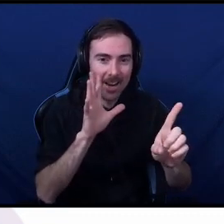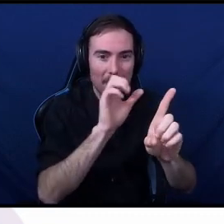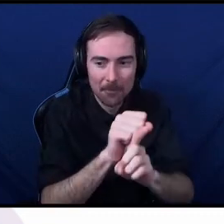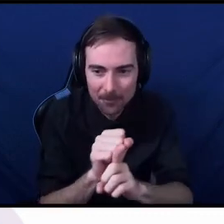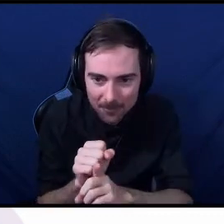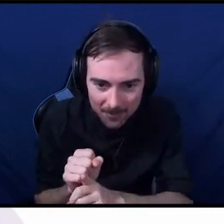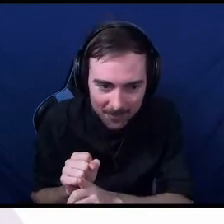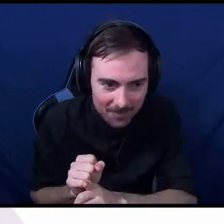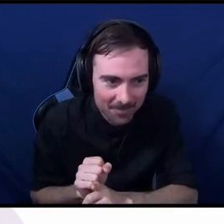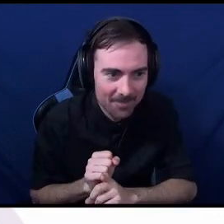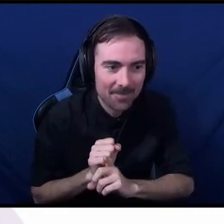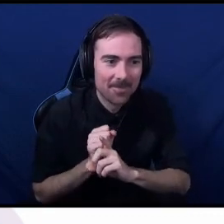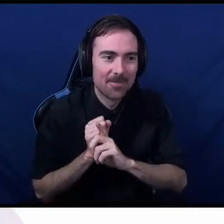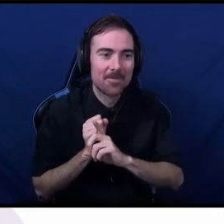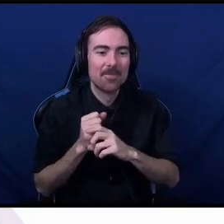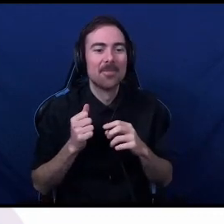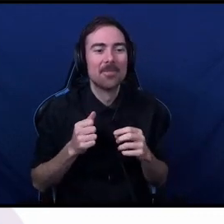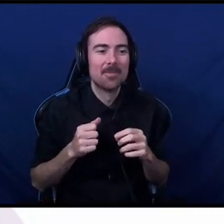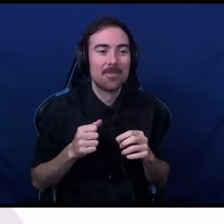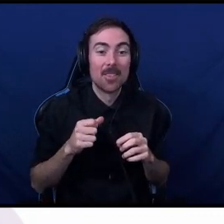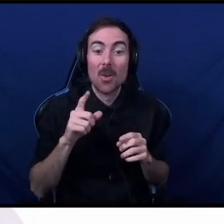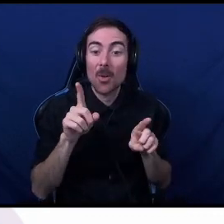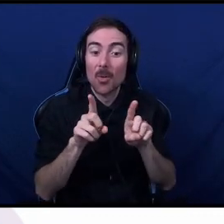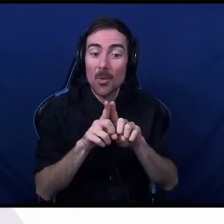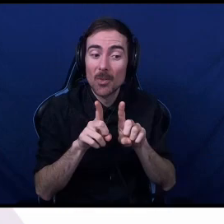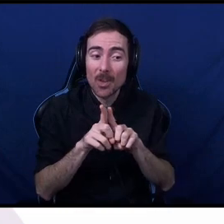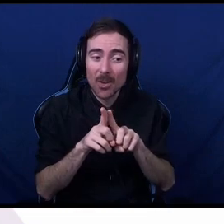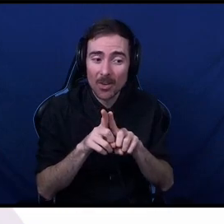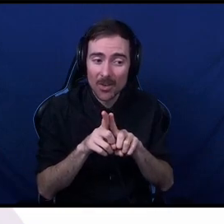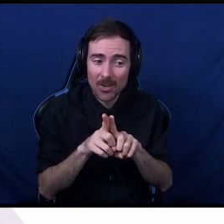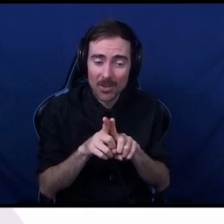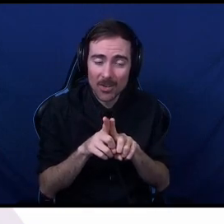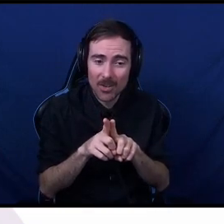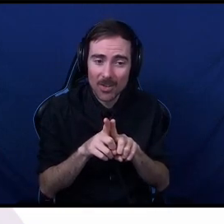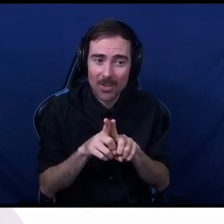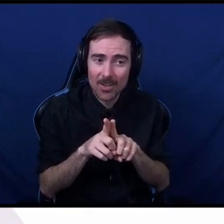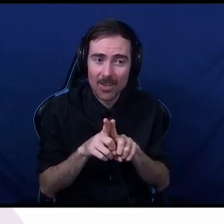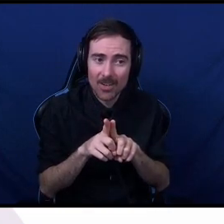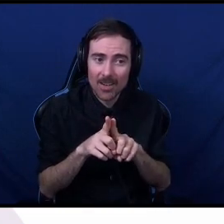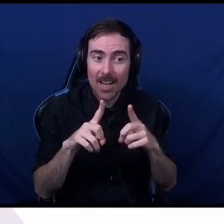And bonus if anyone decides to do a song or dance to wish Peter Happy Birthday.